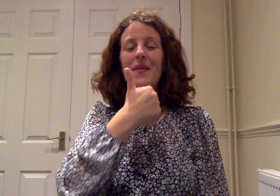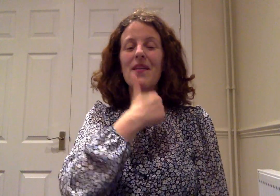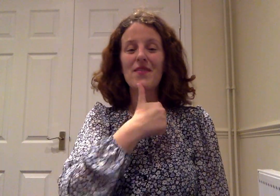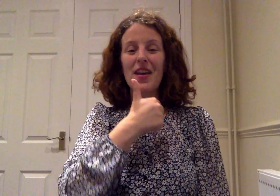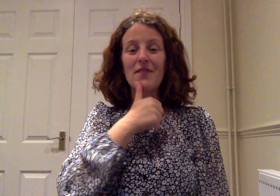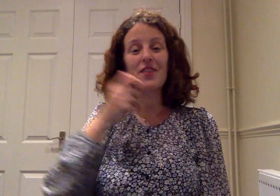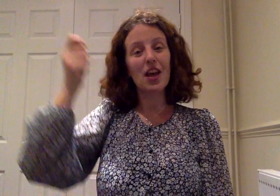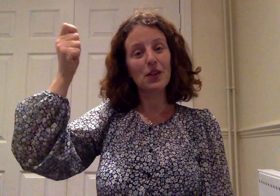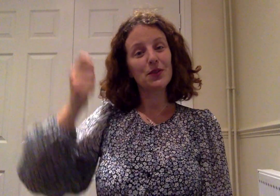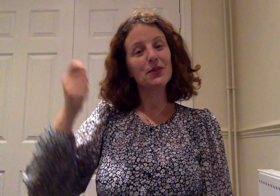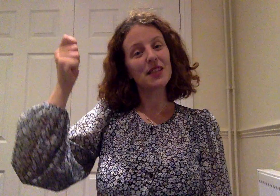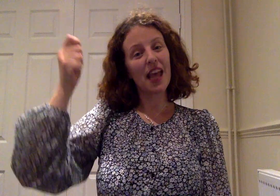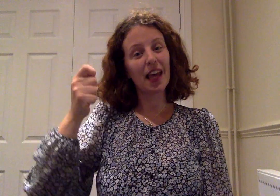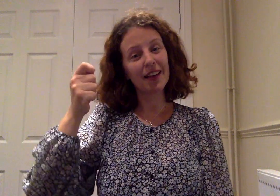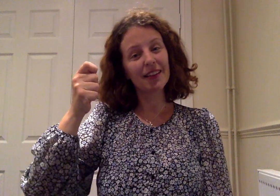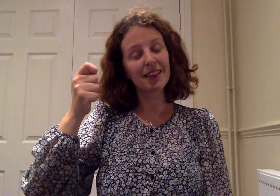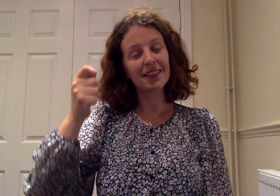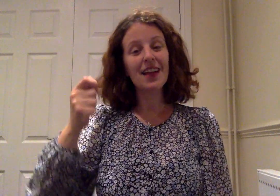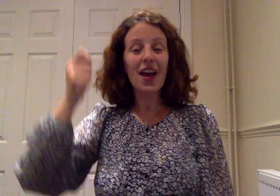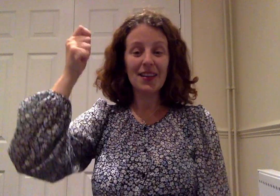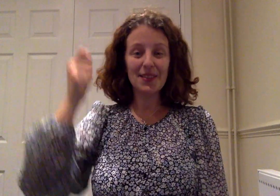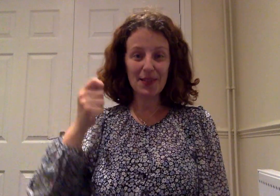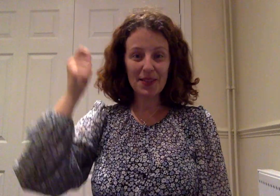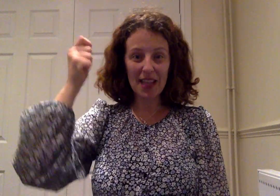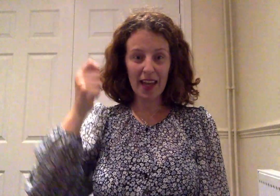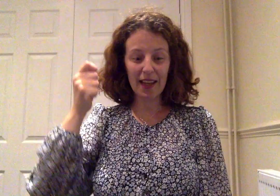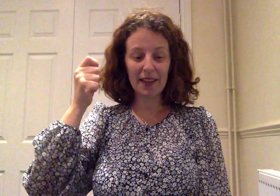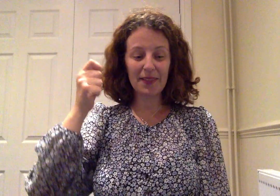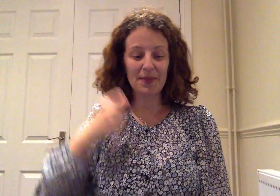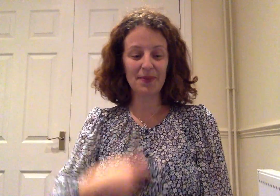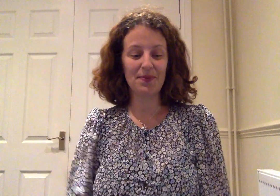My favourite, Totting